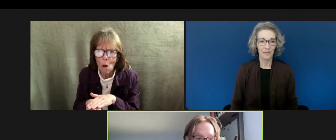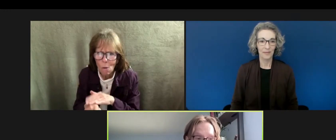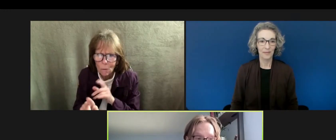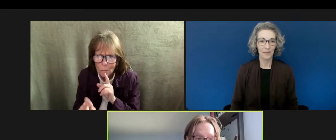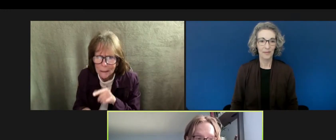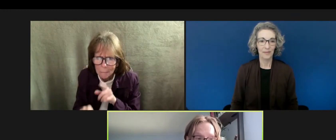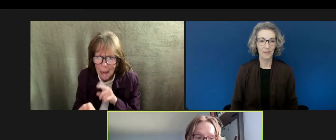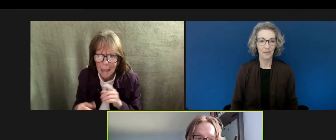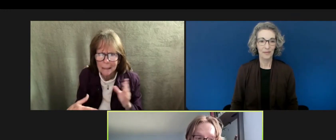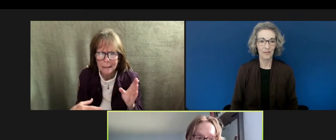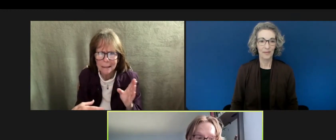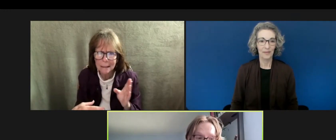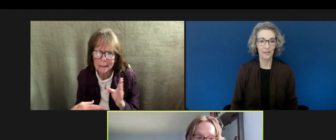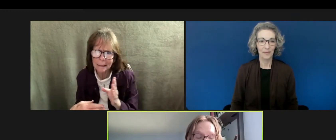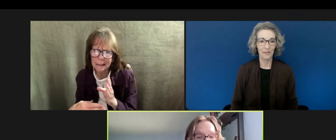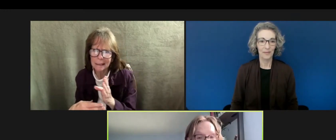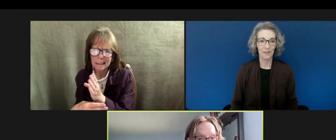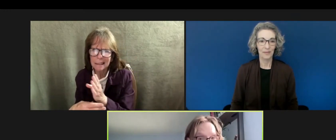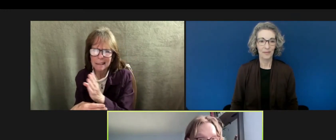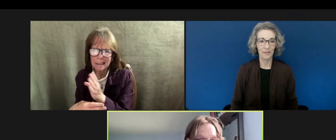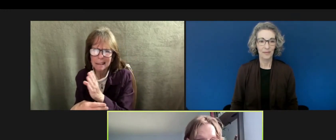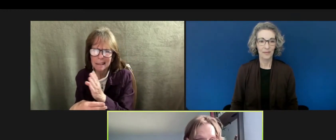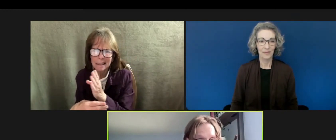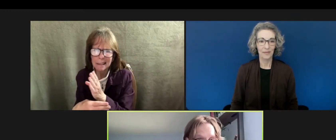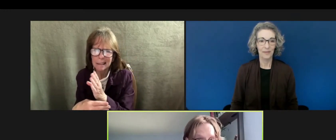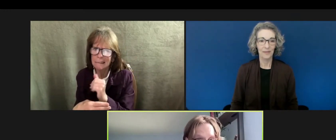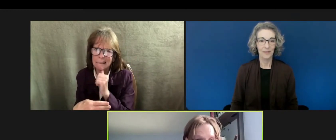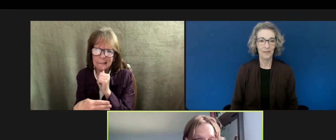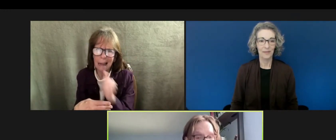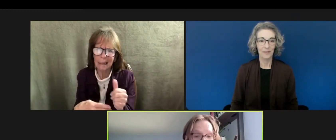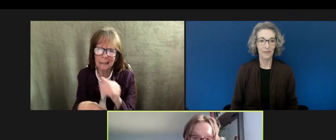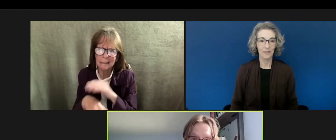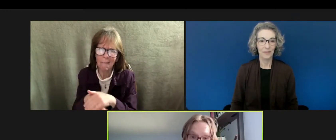comfortable, or not at all comfortable.